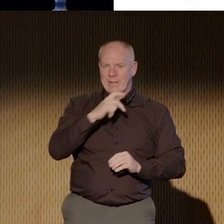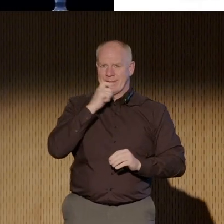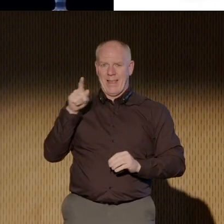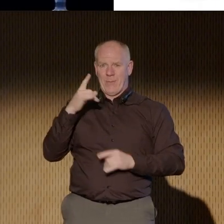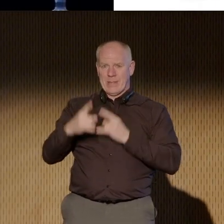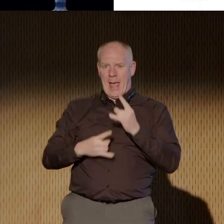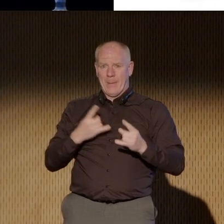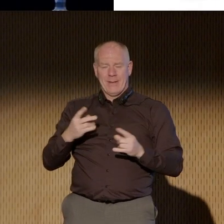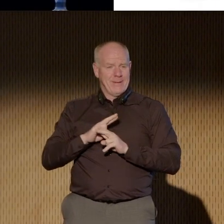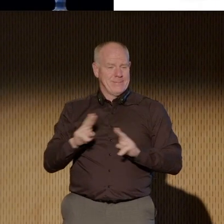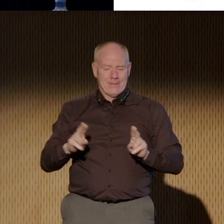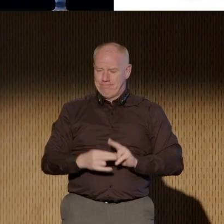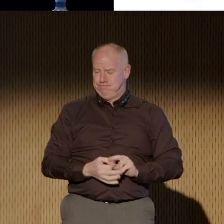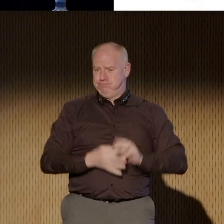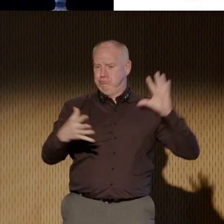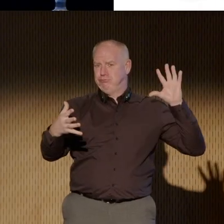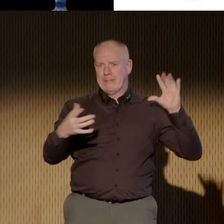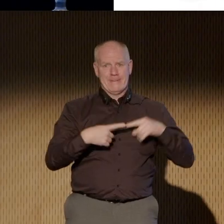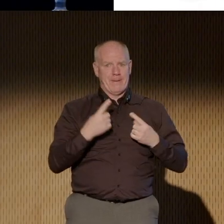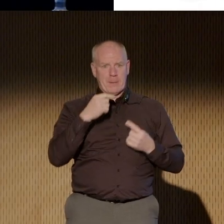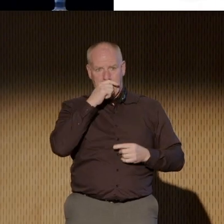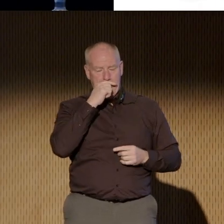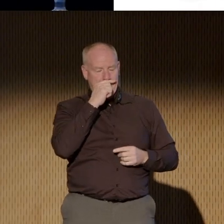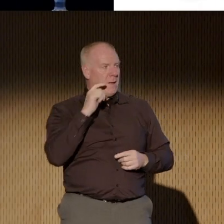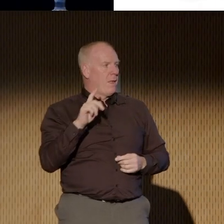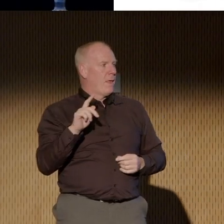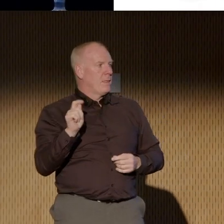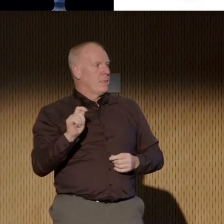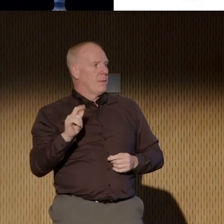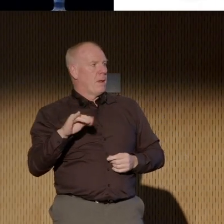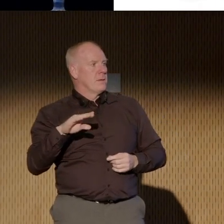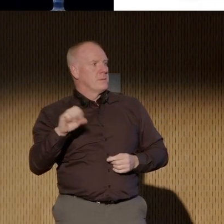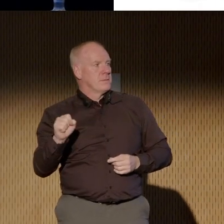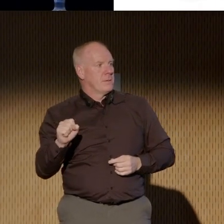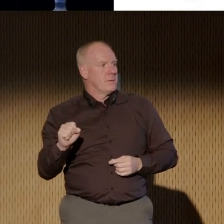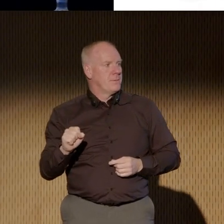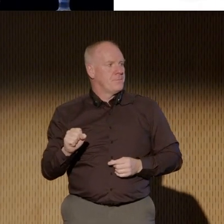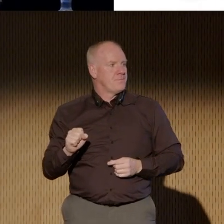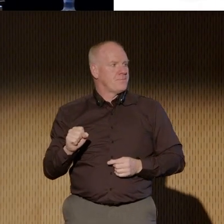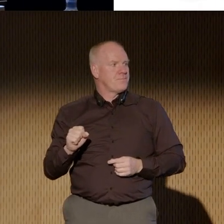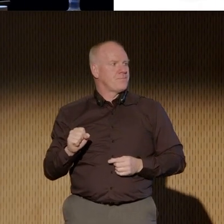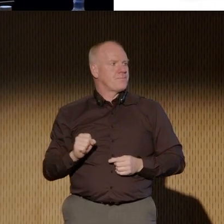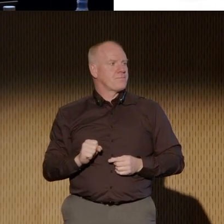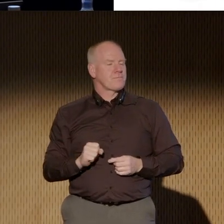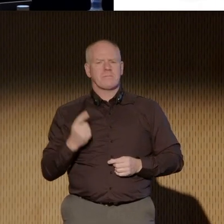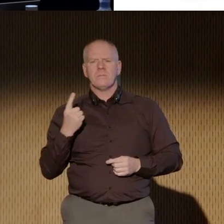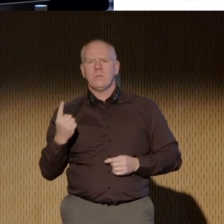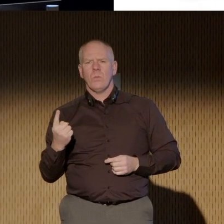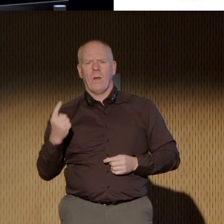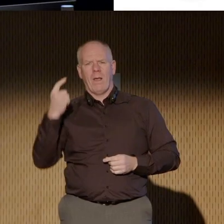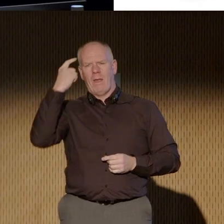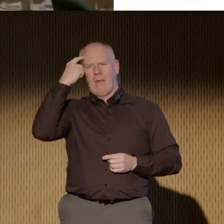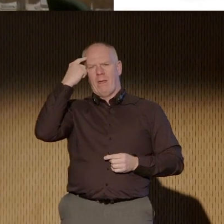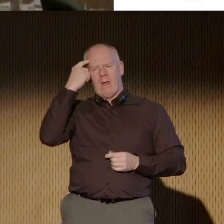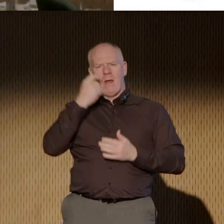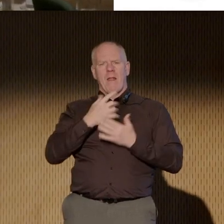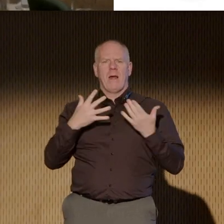(Lisa): Yeah, I guess one of the things that comes up for me a lot is that when